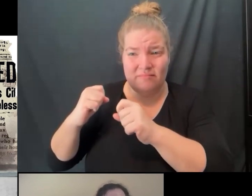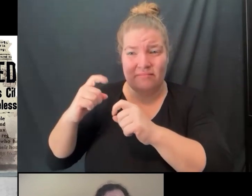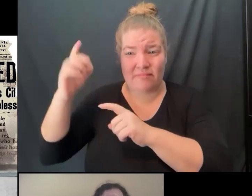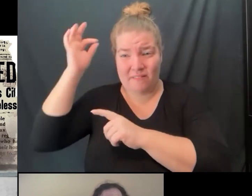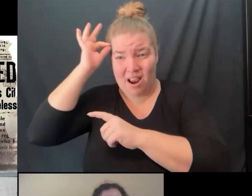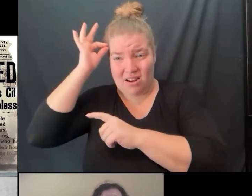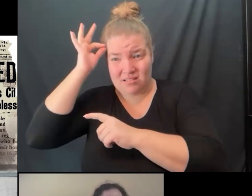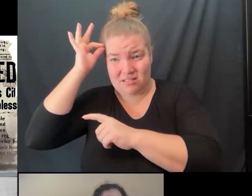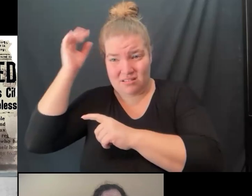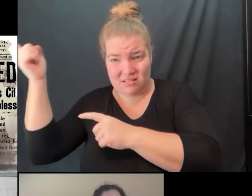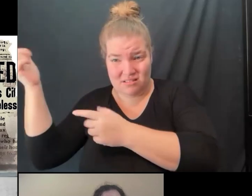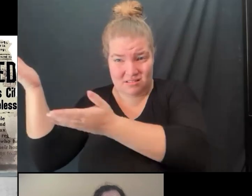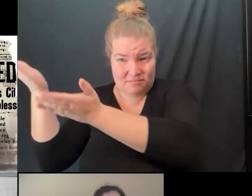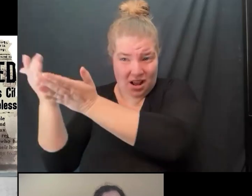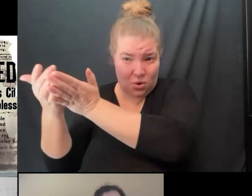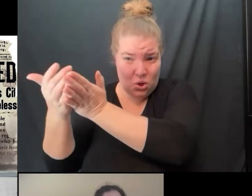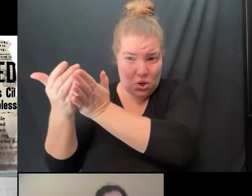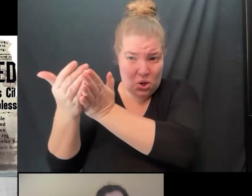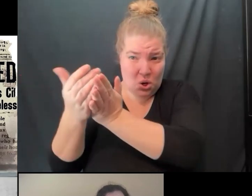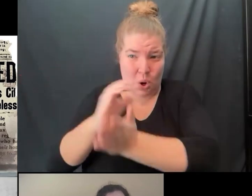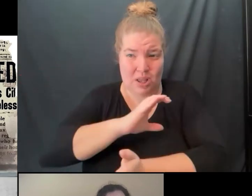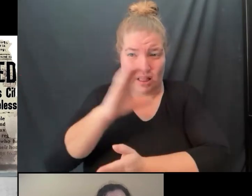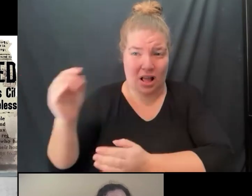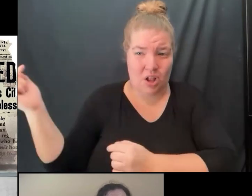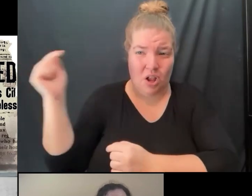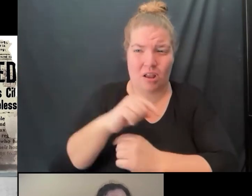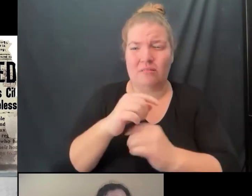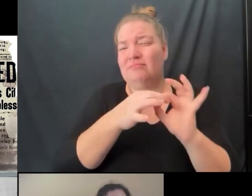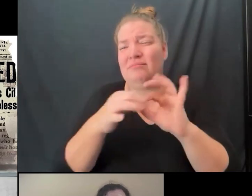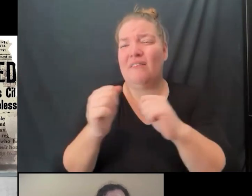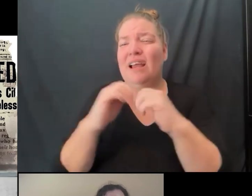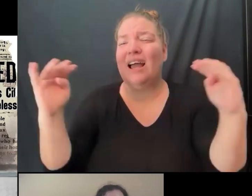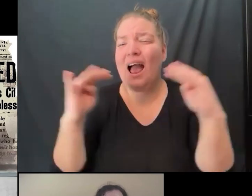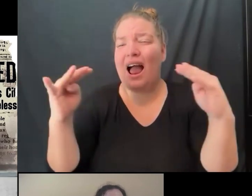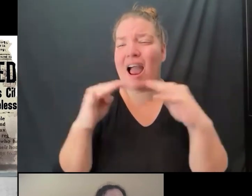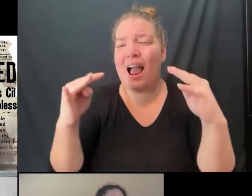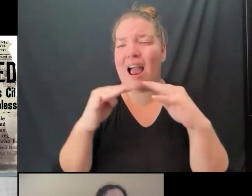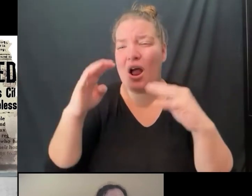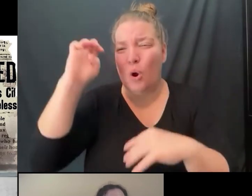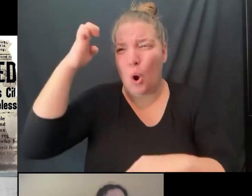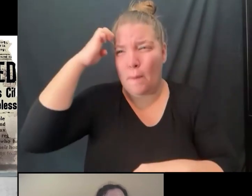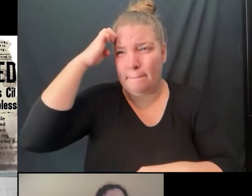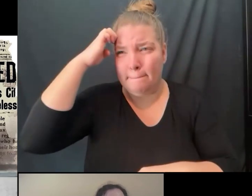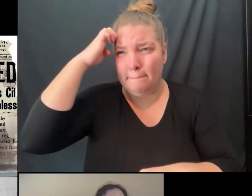for France to support the war effort in Europe, was collided with a ship full of relief goods.